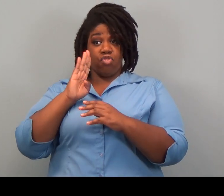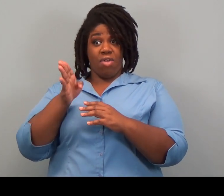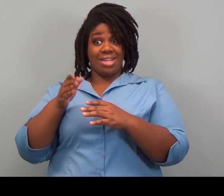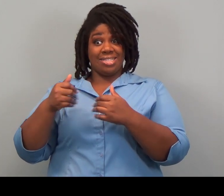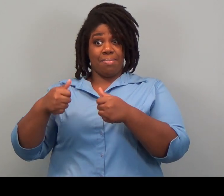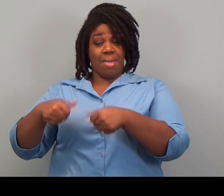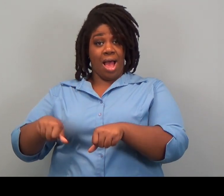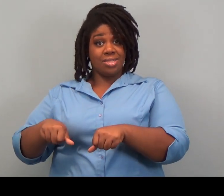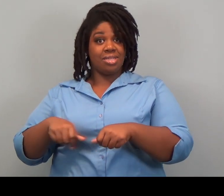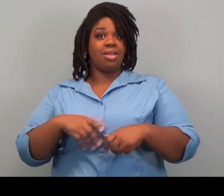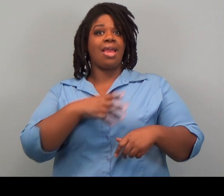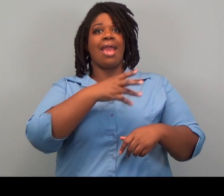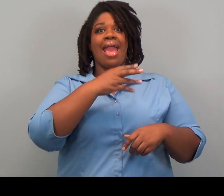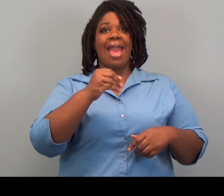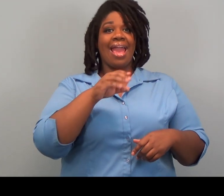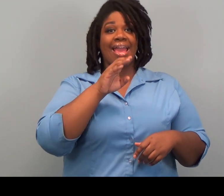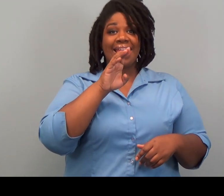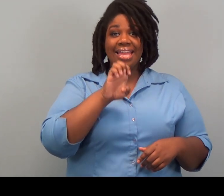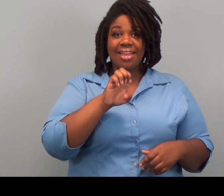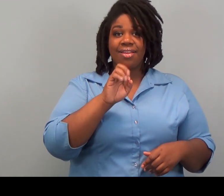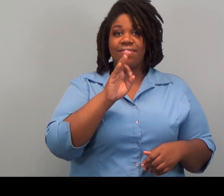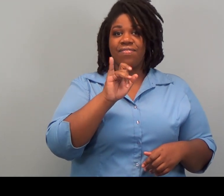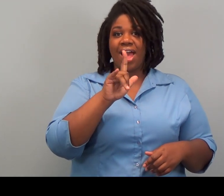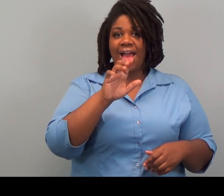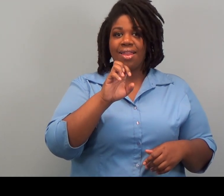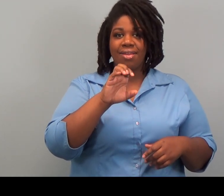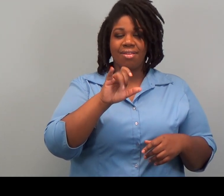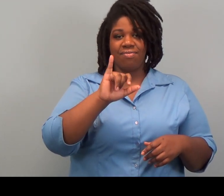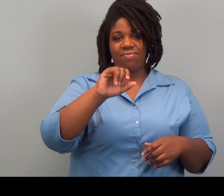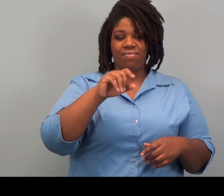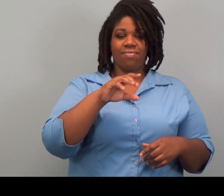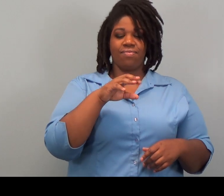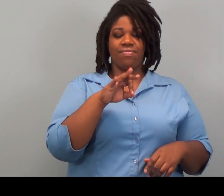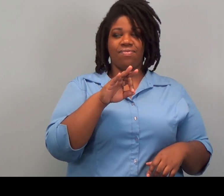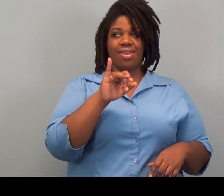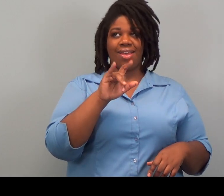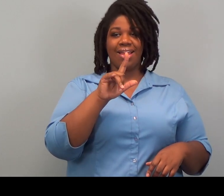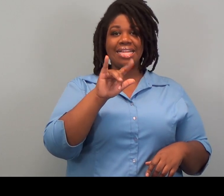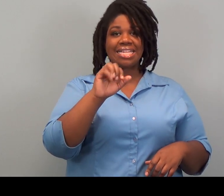and we can get your tax return refund back to you in a matter of weeks.